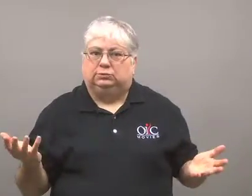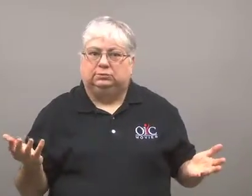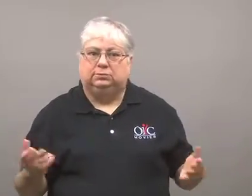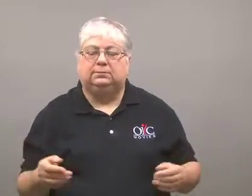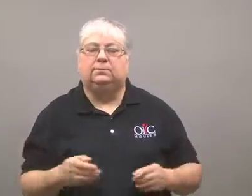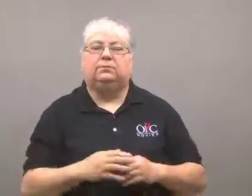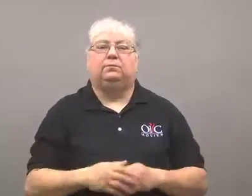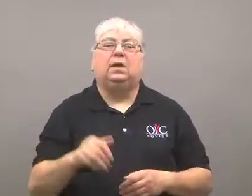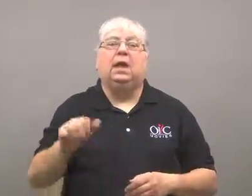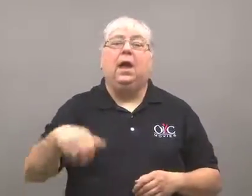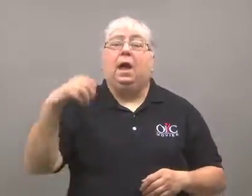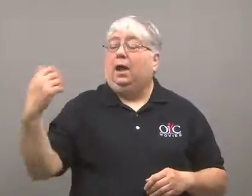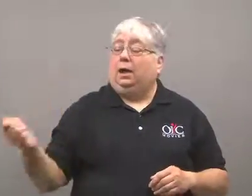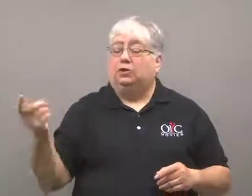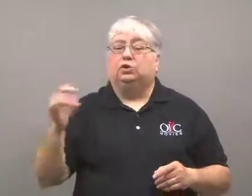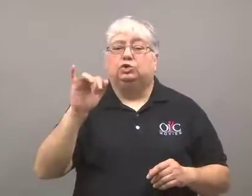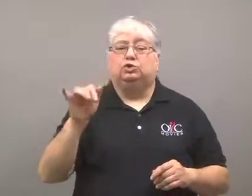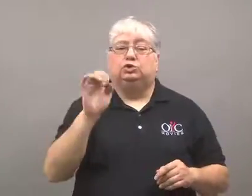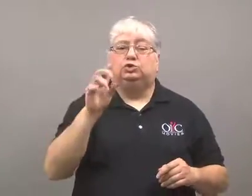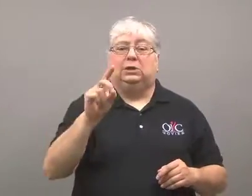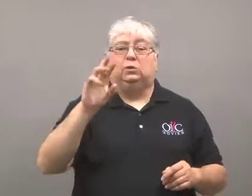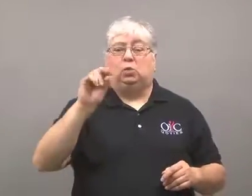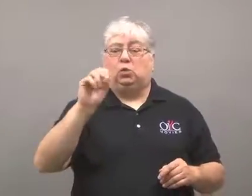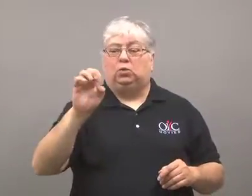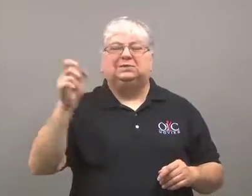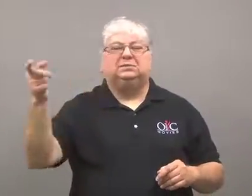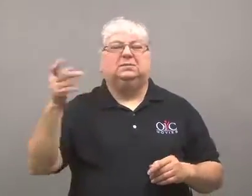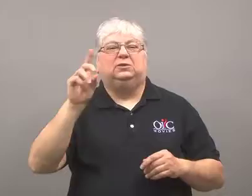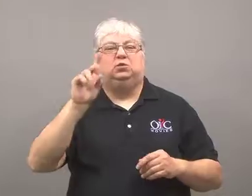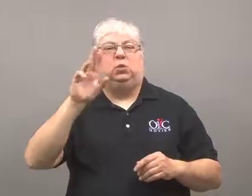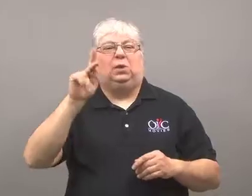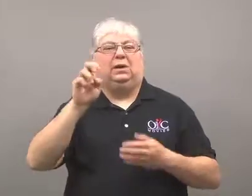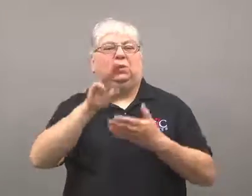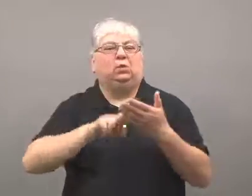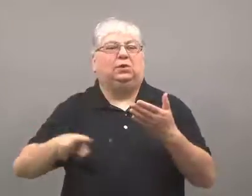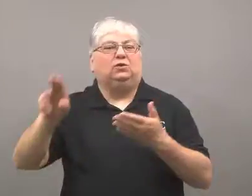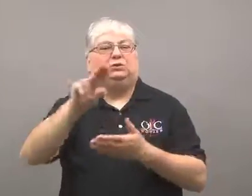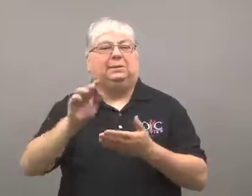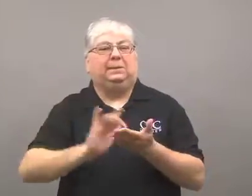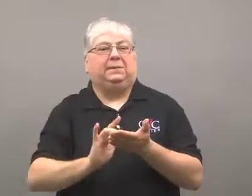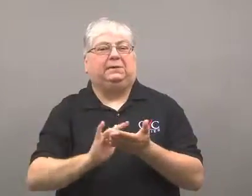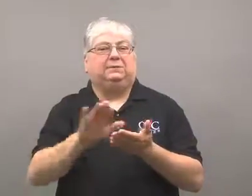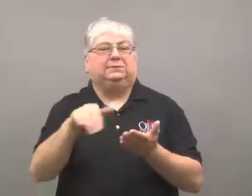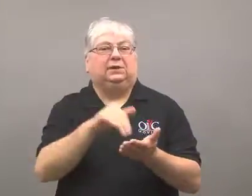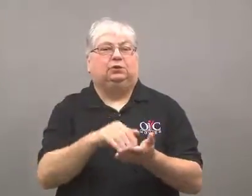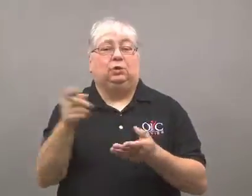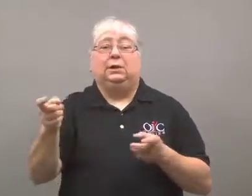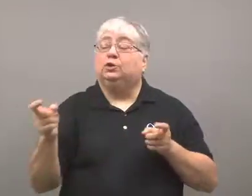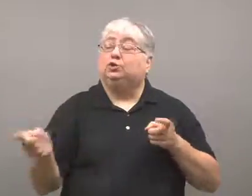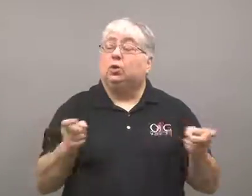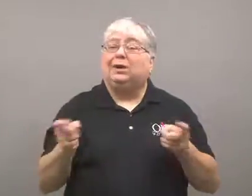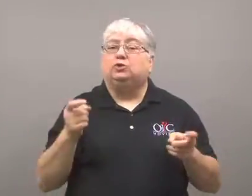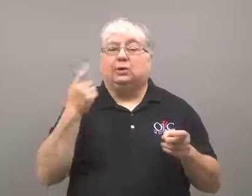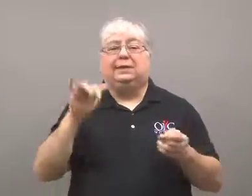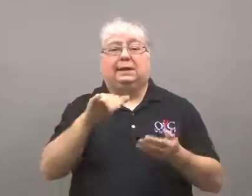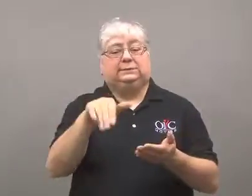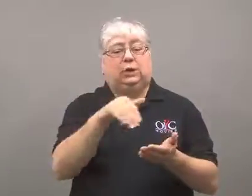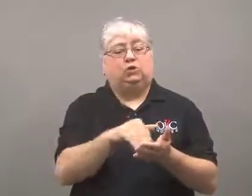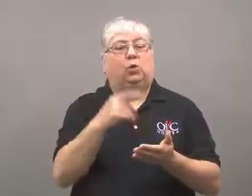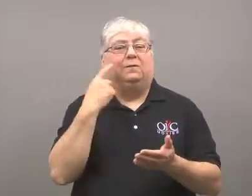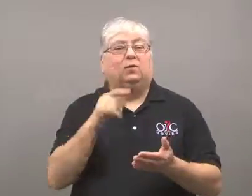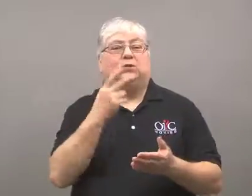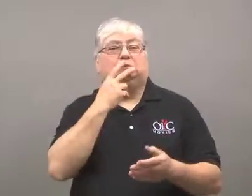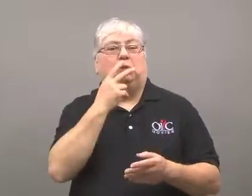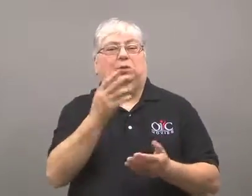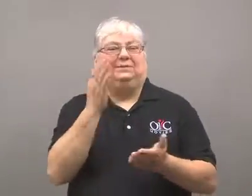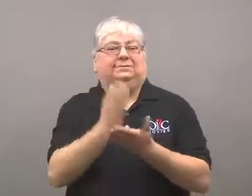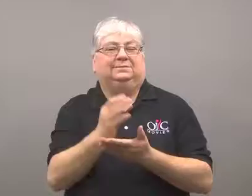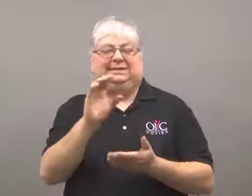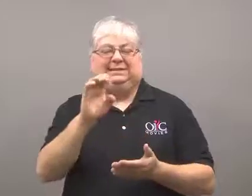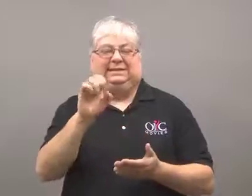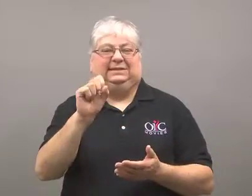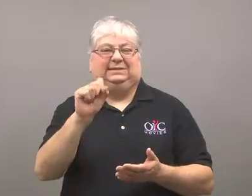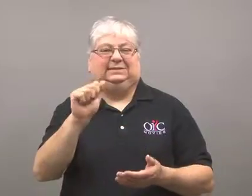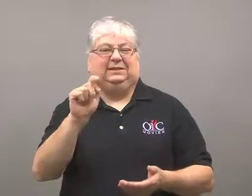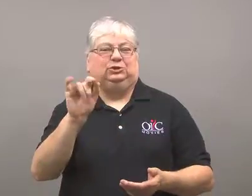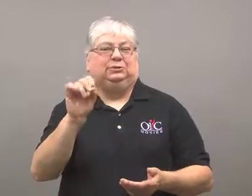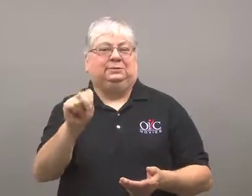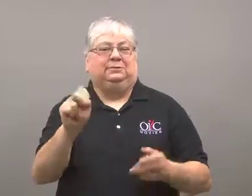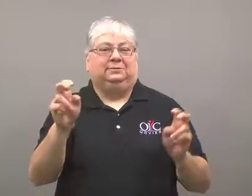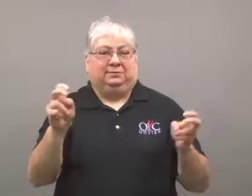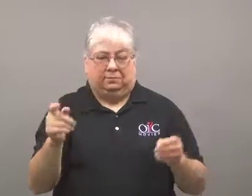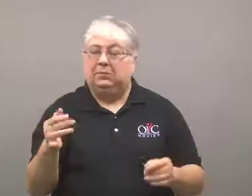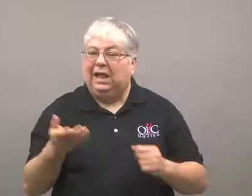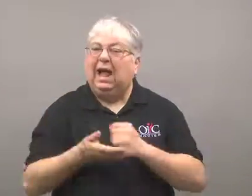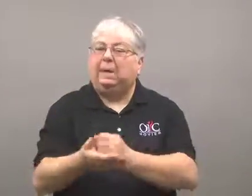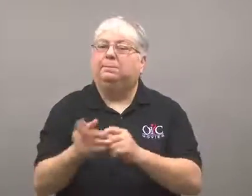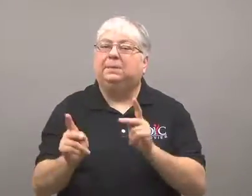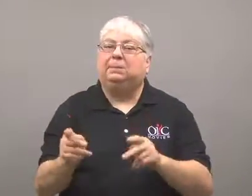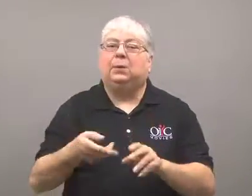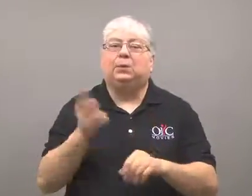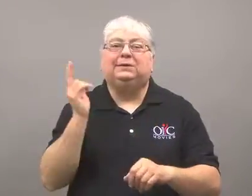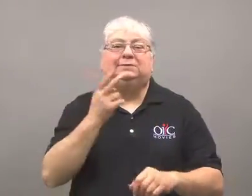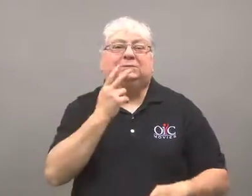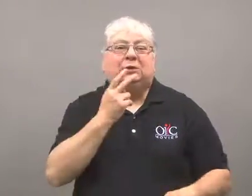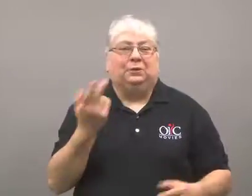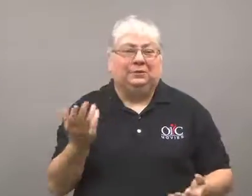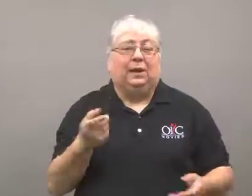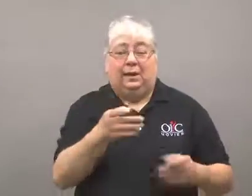Jed Rose of the Duke University Medical Center directs the Center for Smoking Cessation.